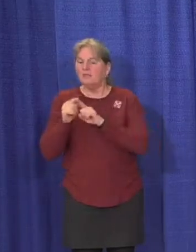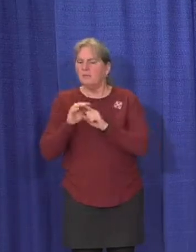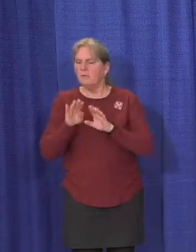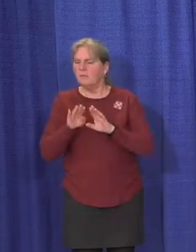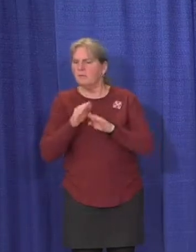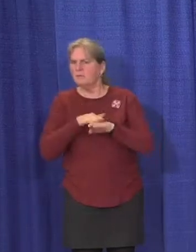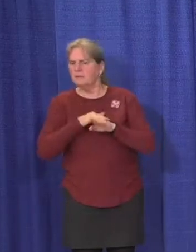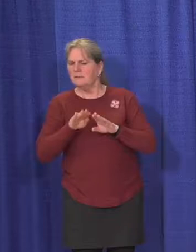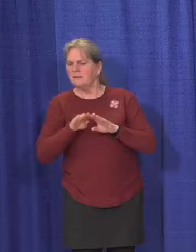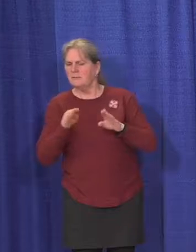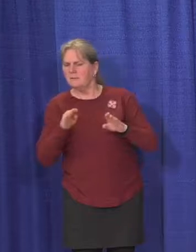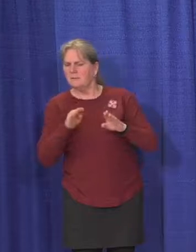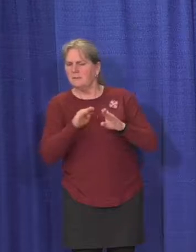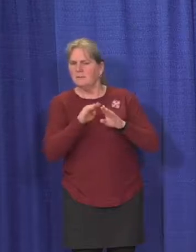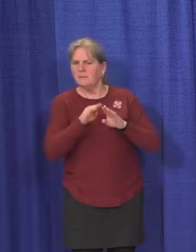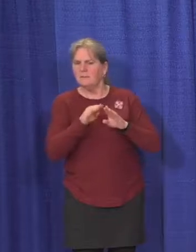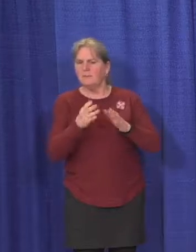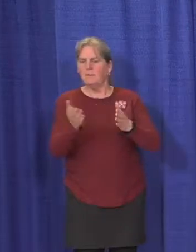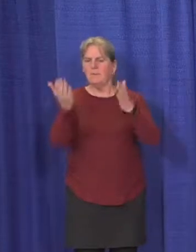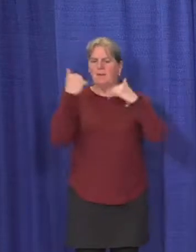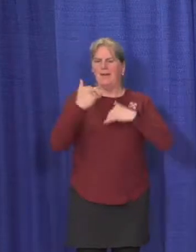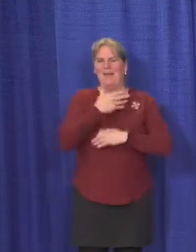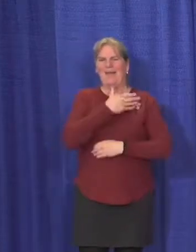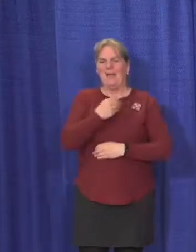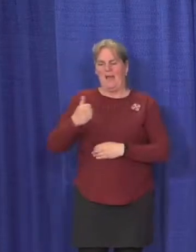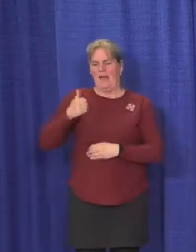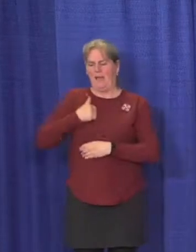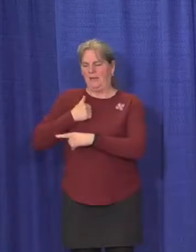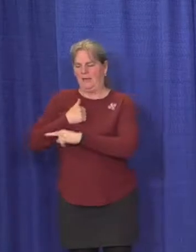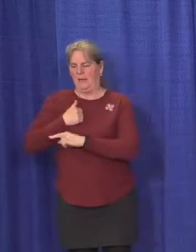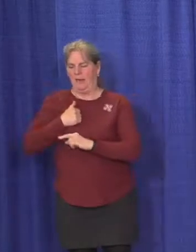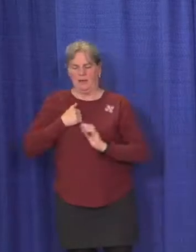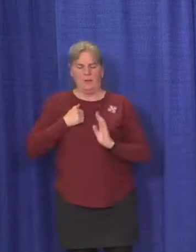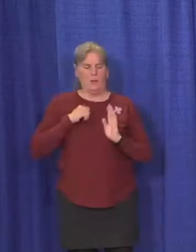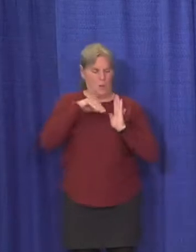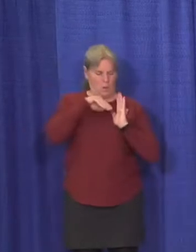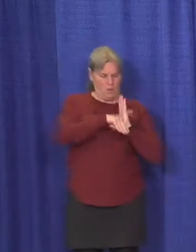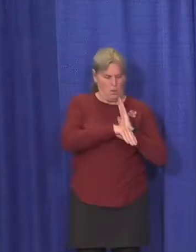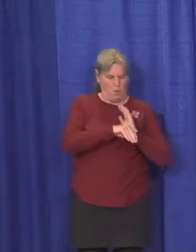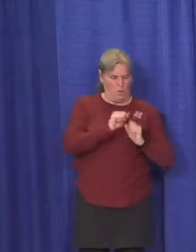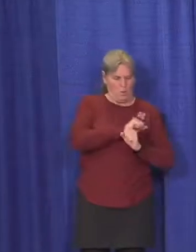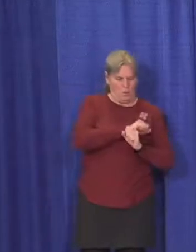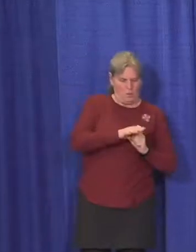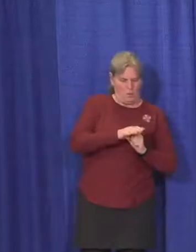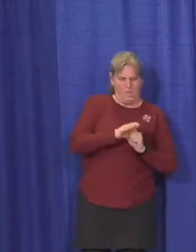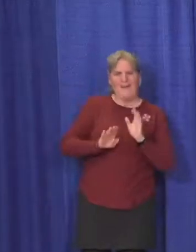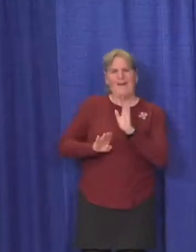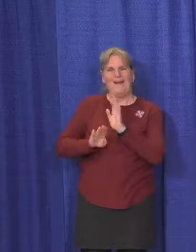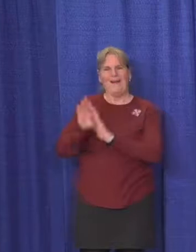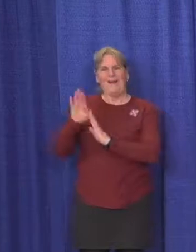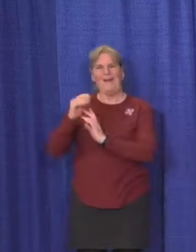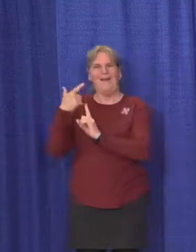measures gradually and until Canada reaches low levels of COVID activity anti- vaccine